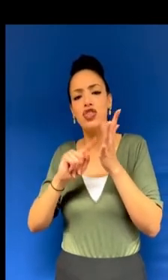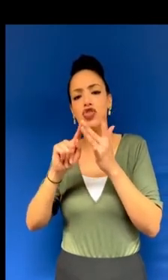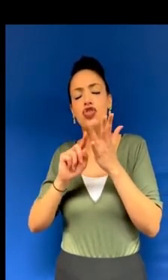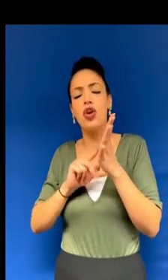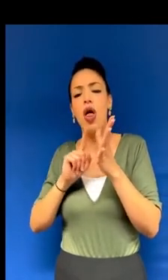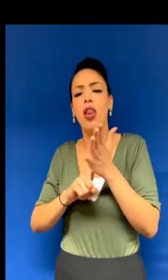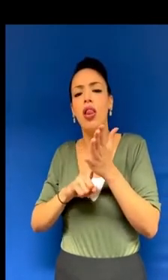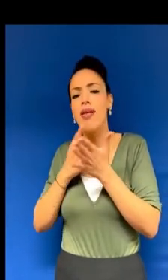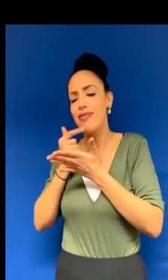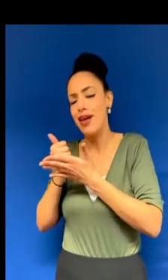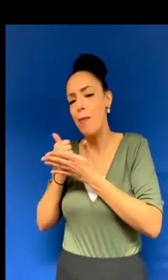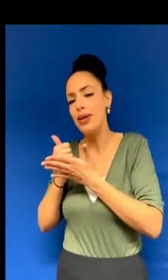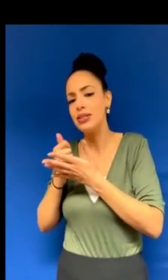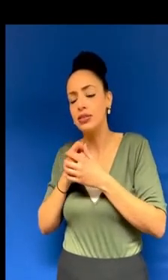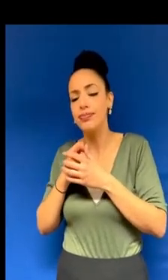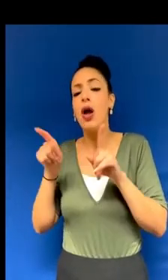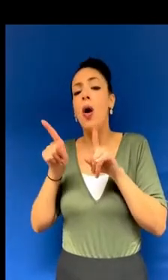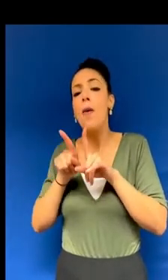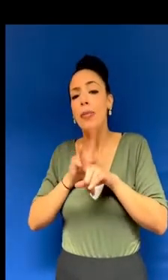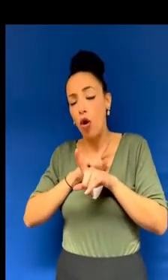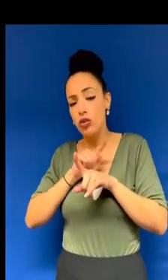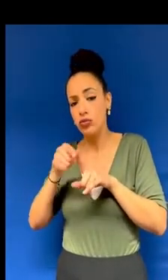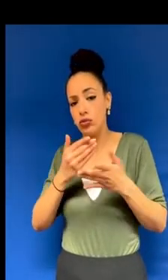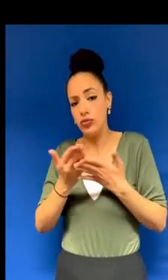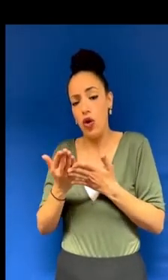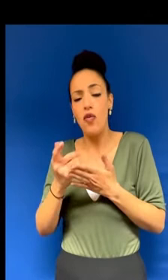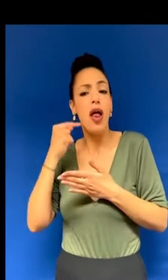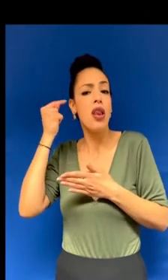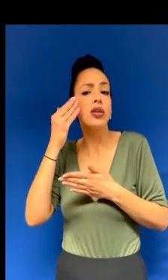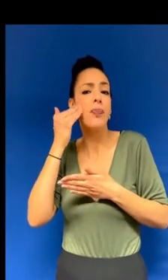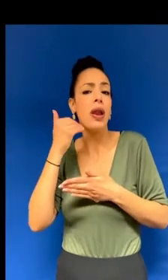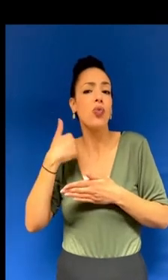all my life. And I am an Independent Children's Occupational Therapist.